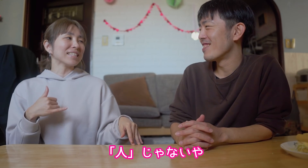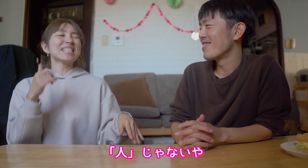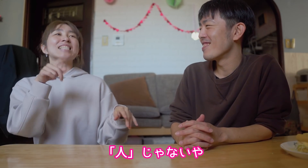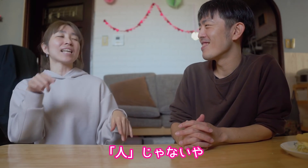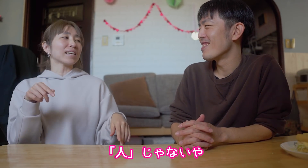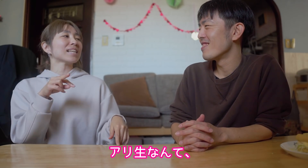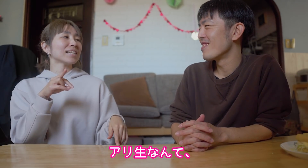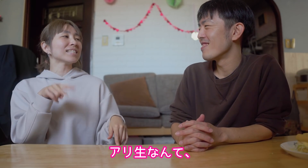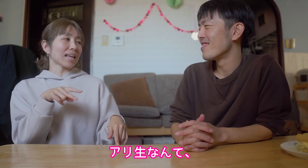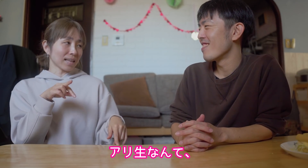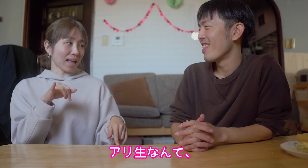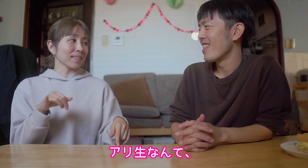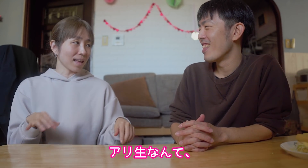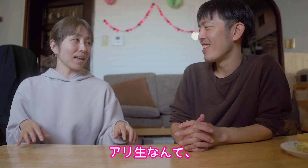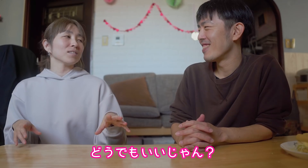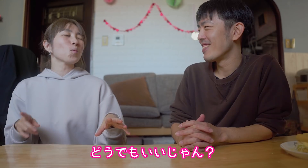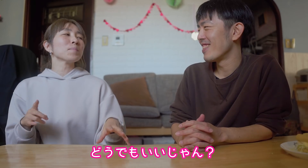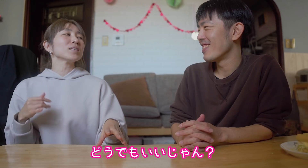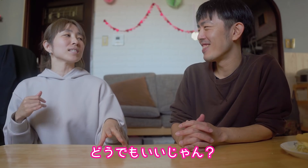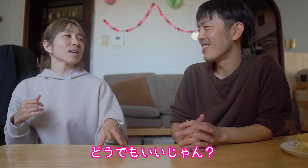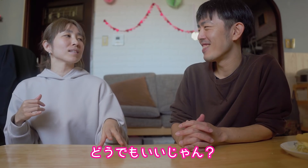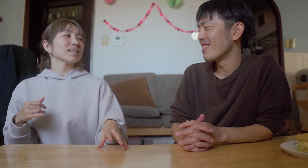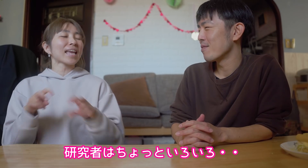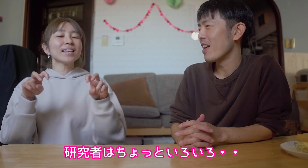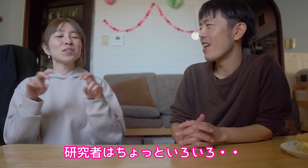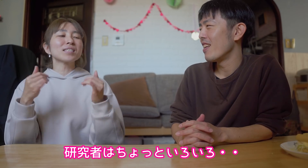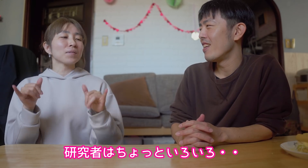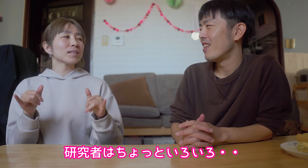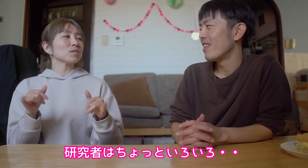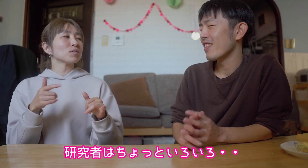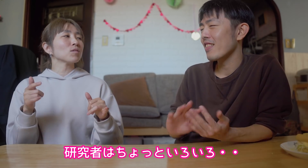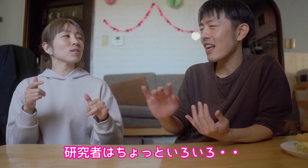It's not a person, it's an ant life, but what does it matter, right? Researchers have a lot of...